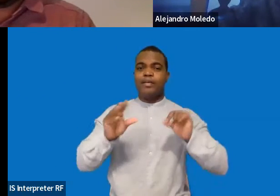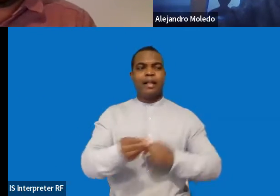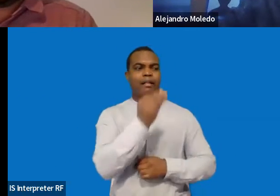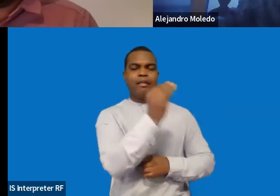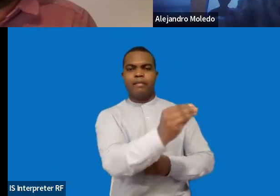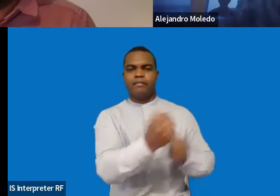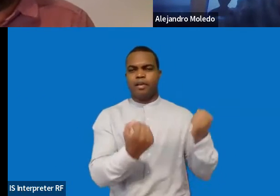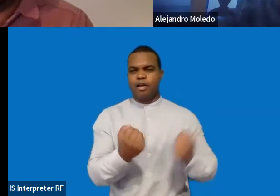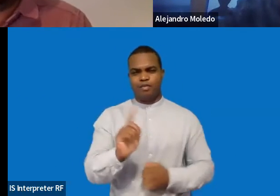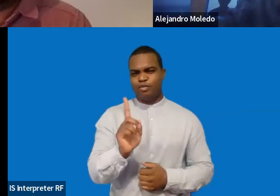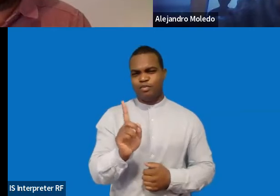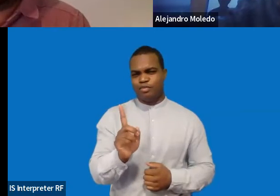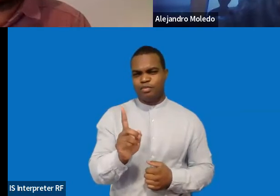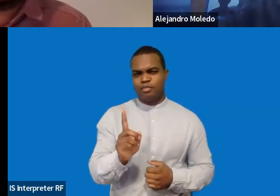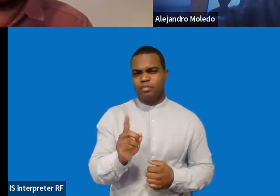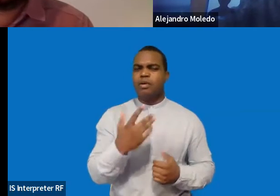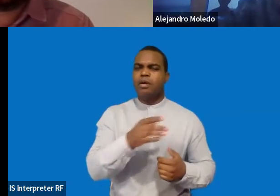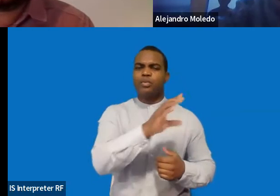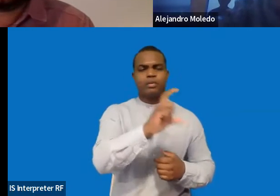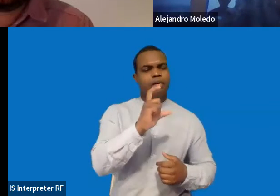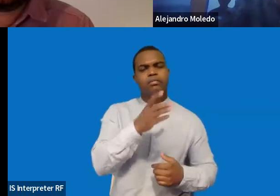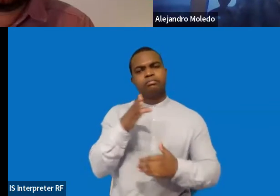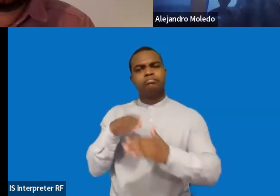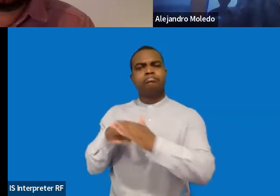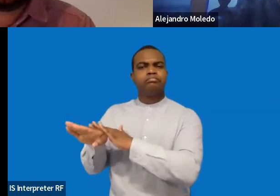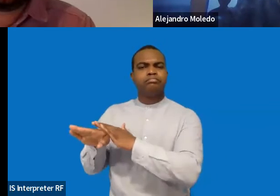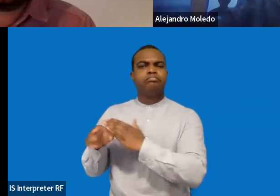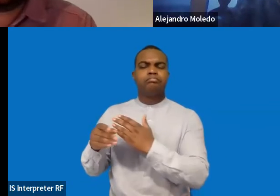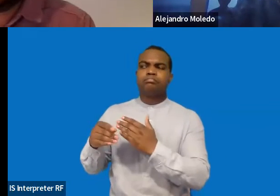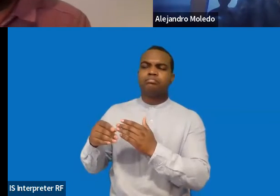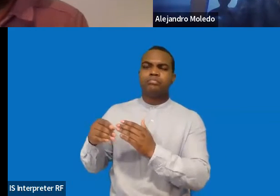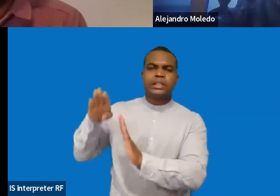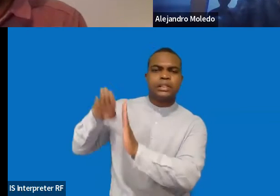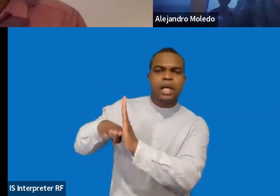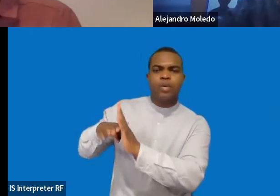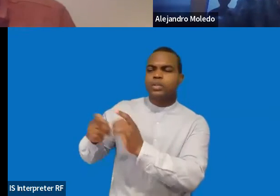This didn't make sense, but for some time we feared that could be the way forward.